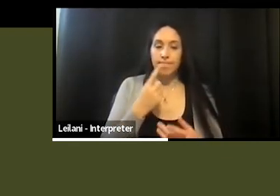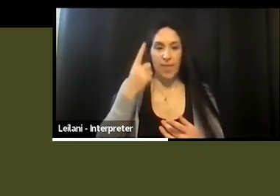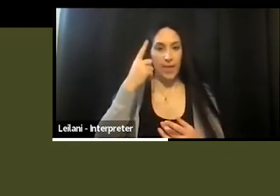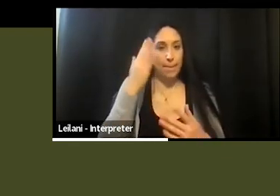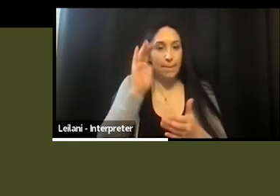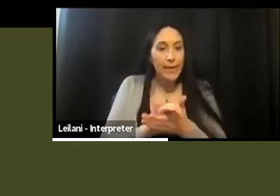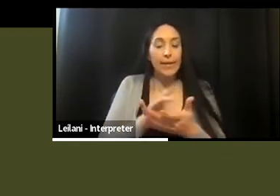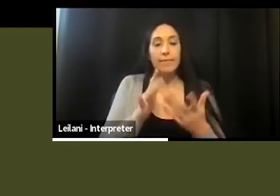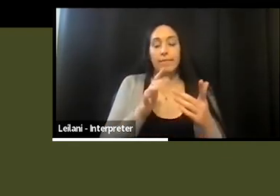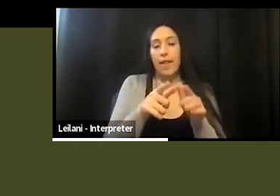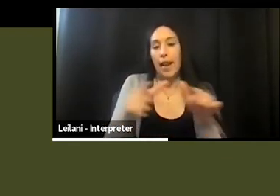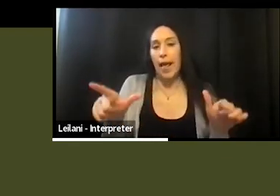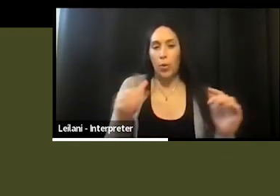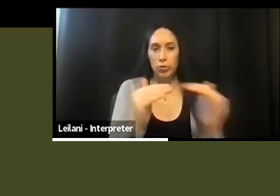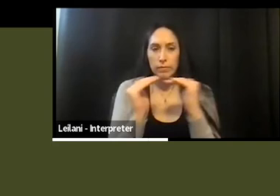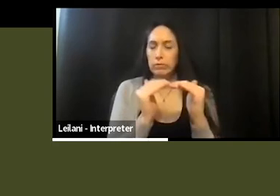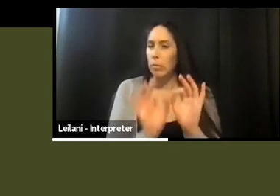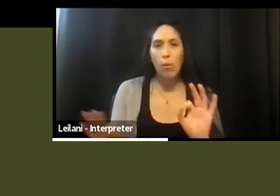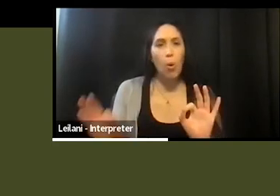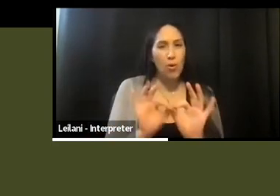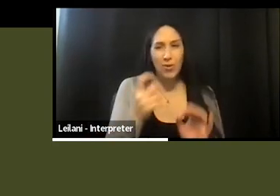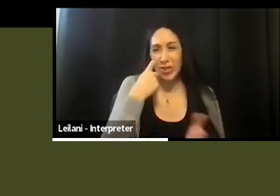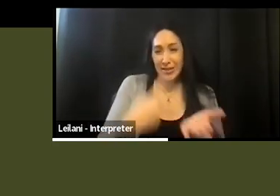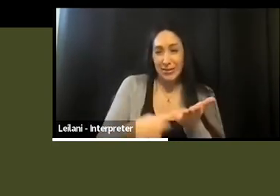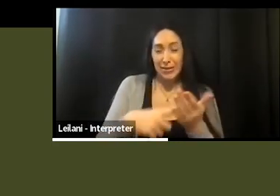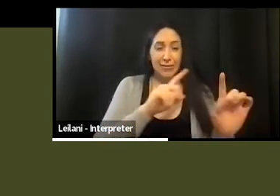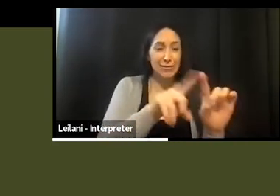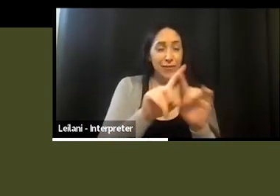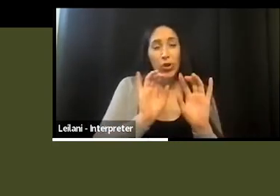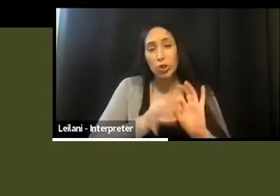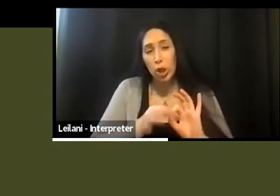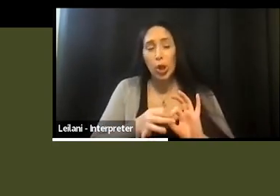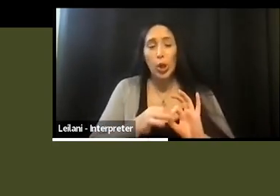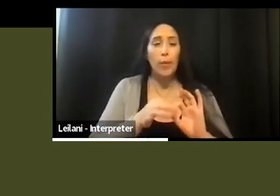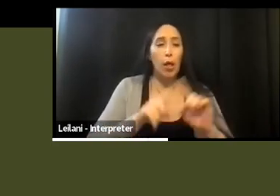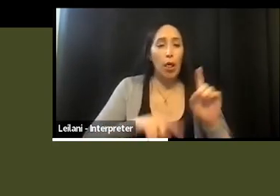and we just discussed all the different forms of language equity that you're gonna hear.